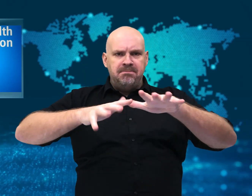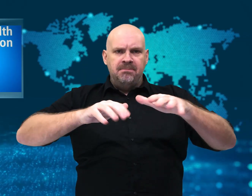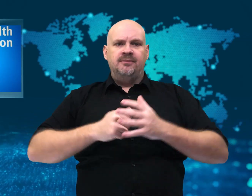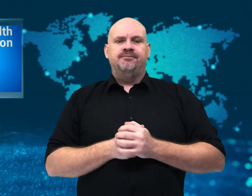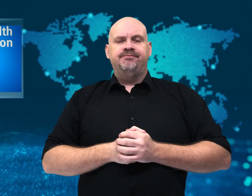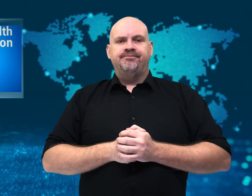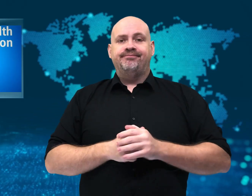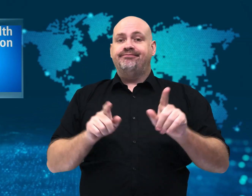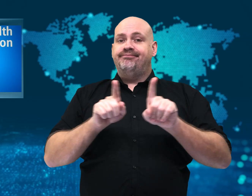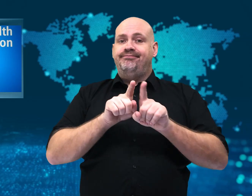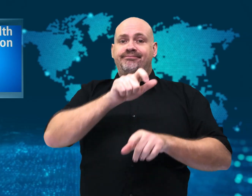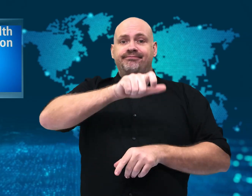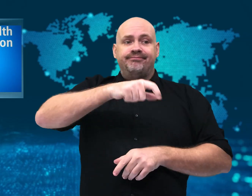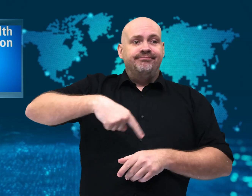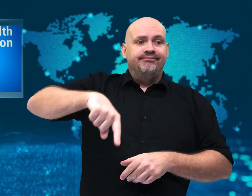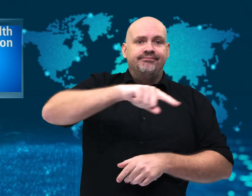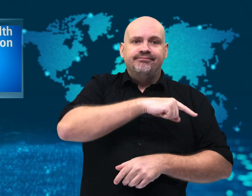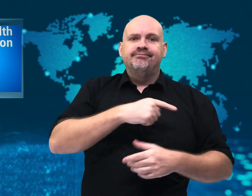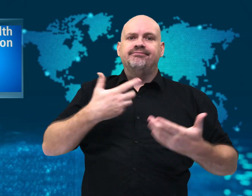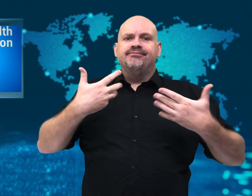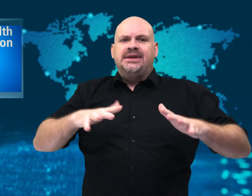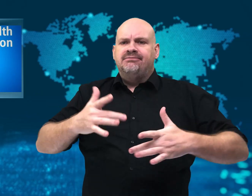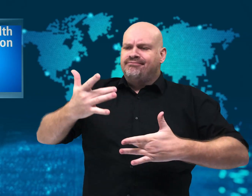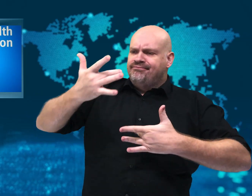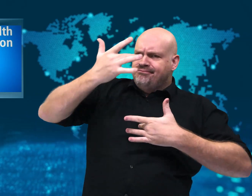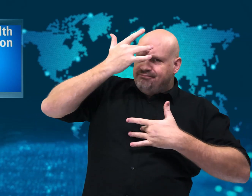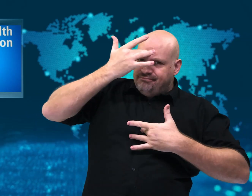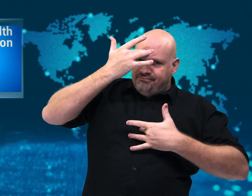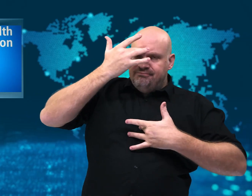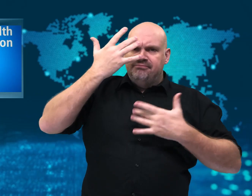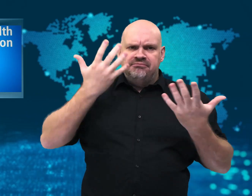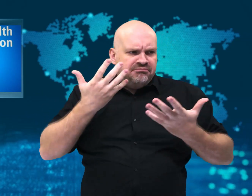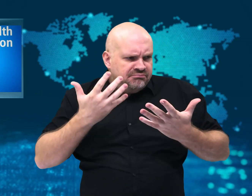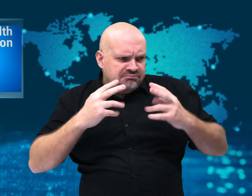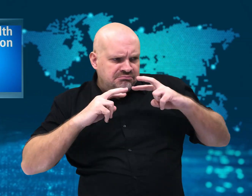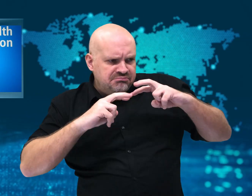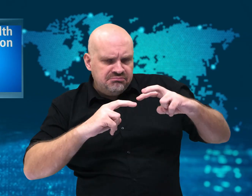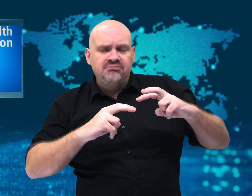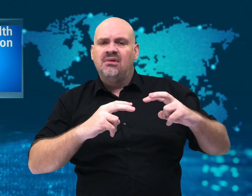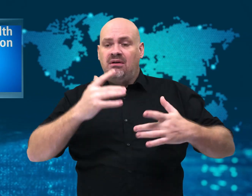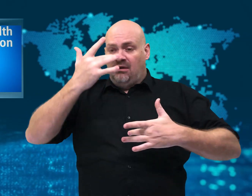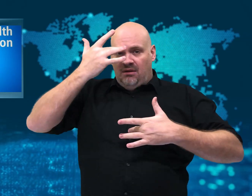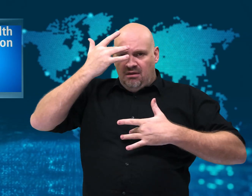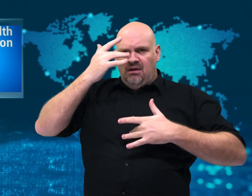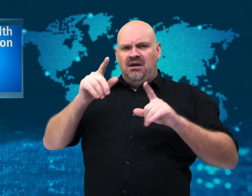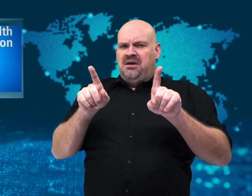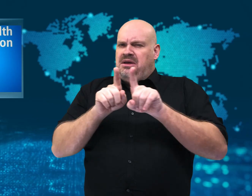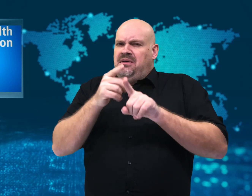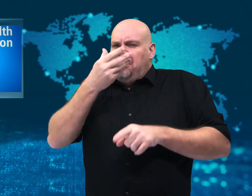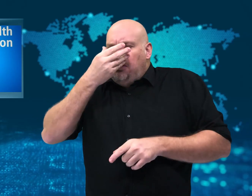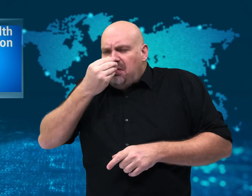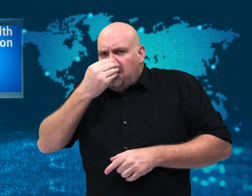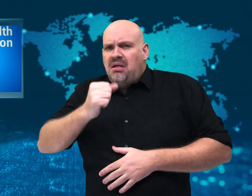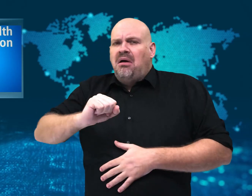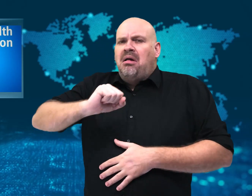Reported symptoms have looked alot like the common cold.